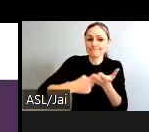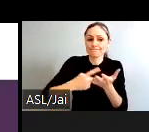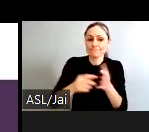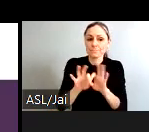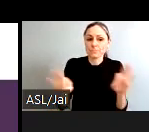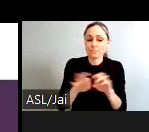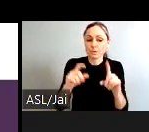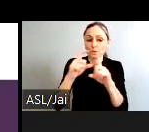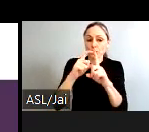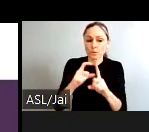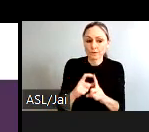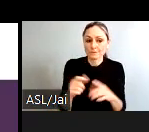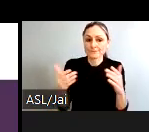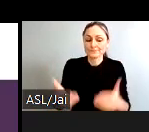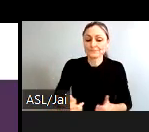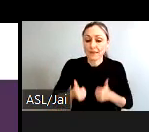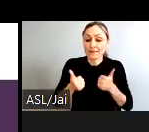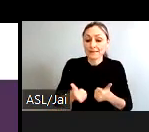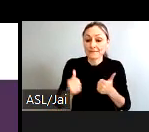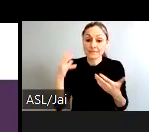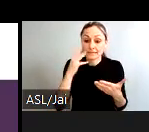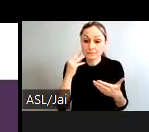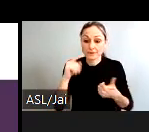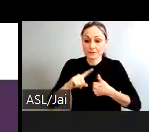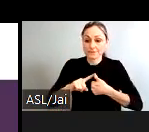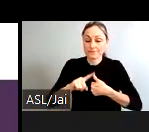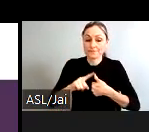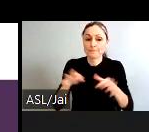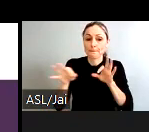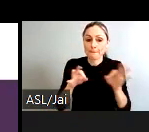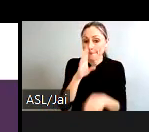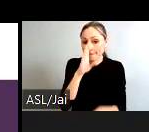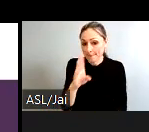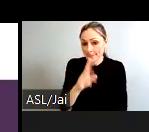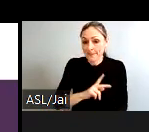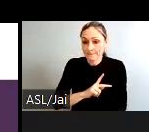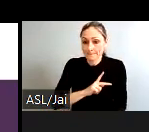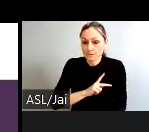Lived experience. So lived experience is defined as direct personal experience in the subject matter